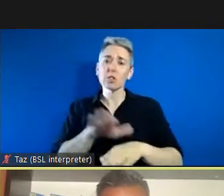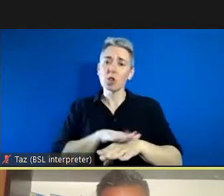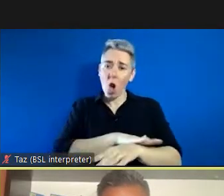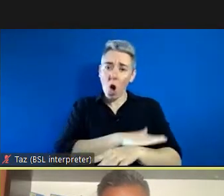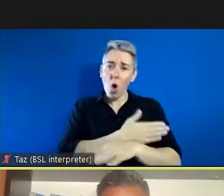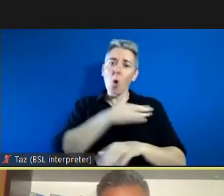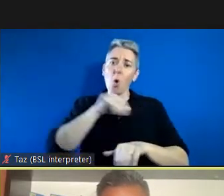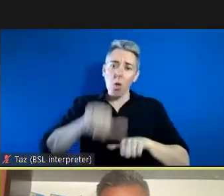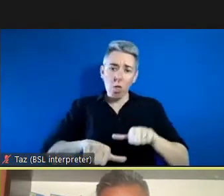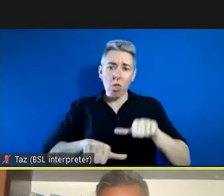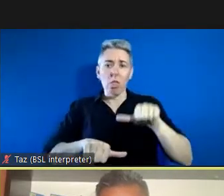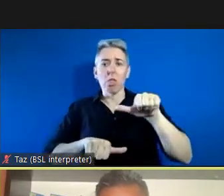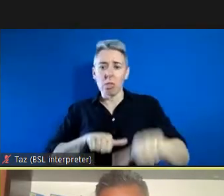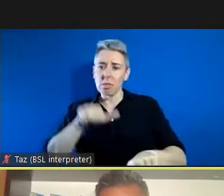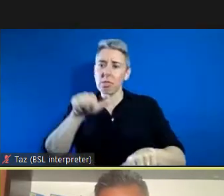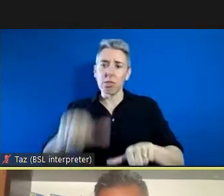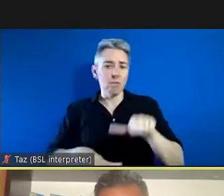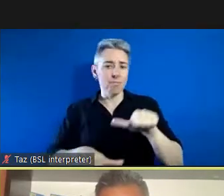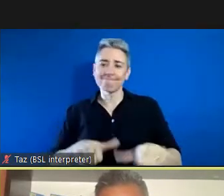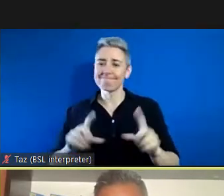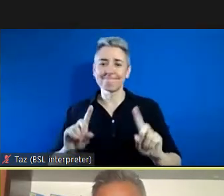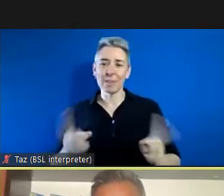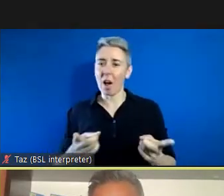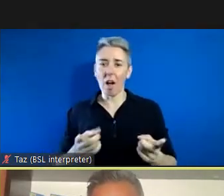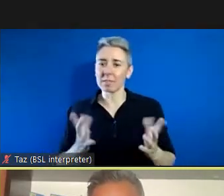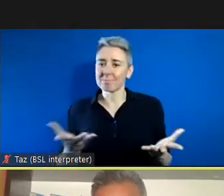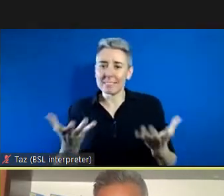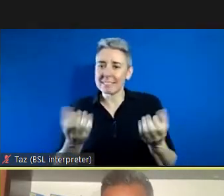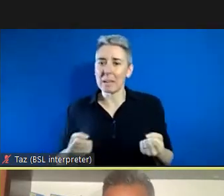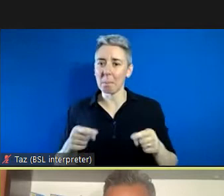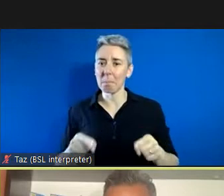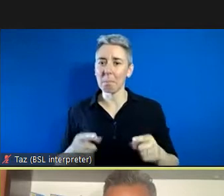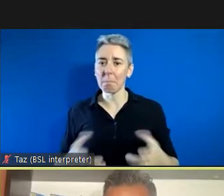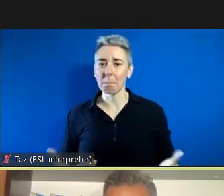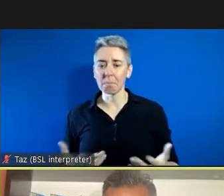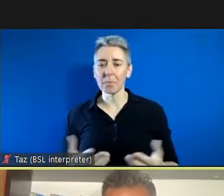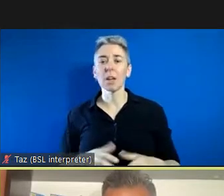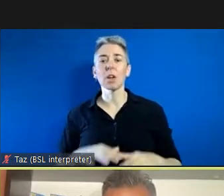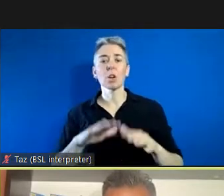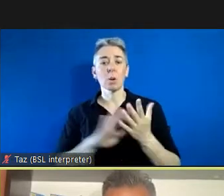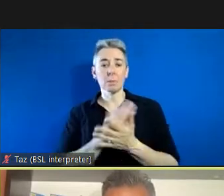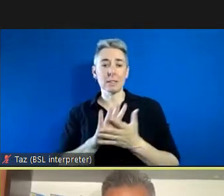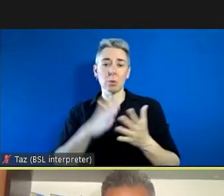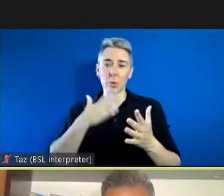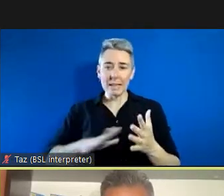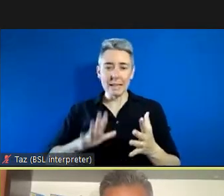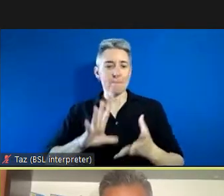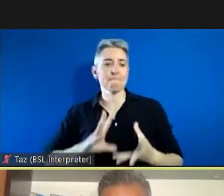So I guess the idea is not how do we get to a conducive space that's exciting that doesn't just